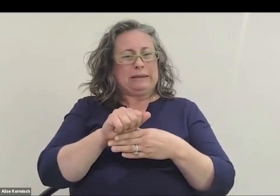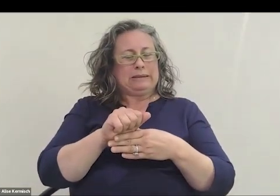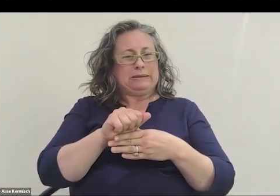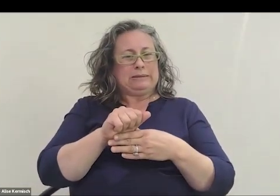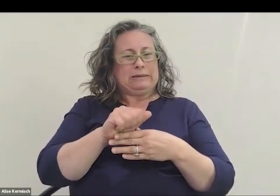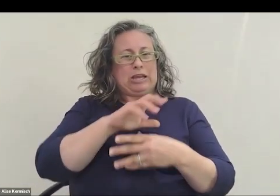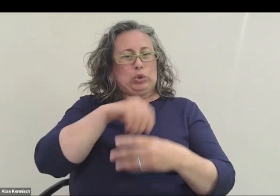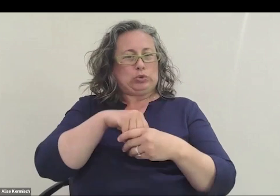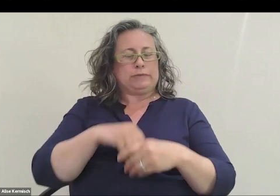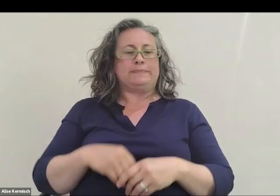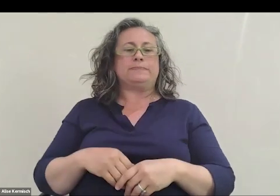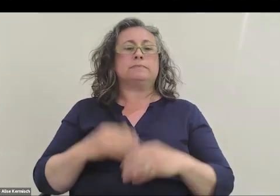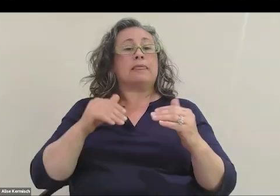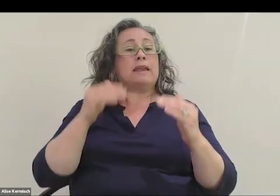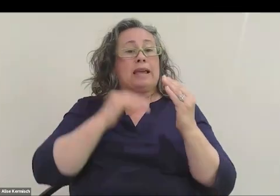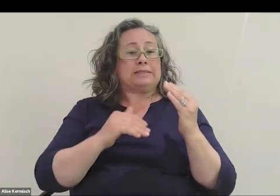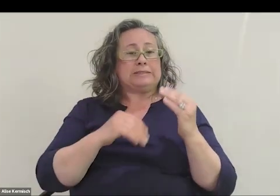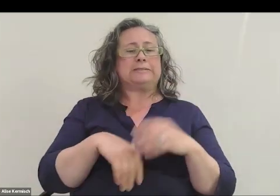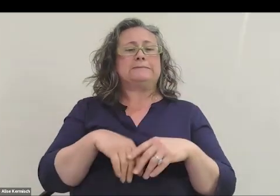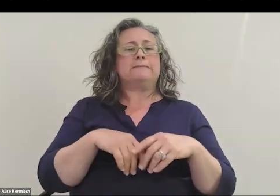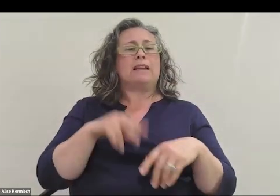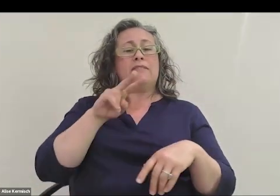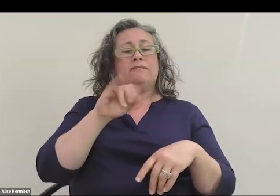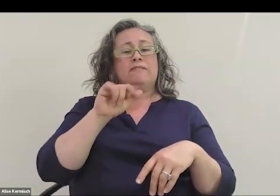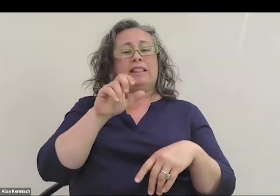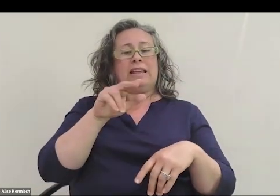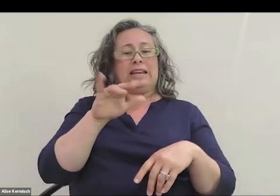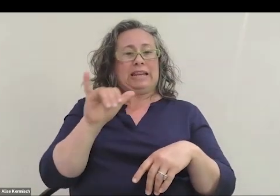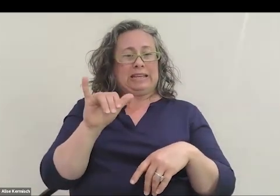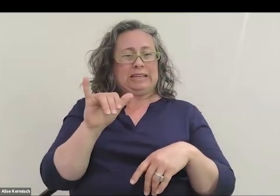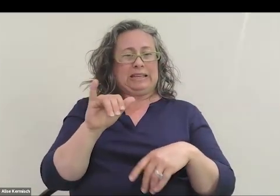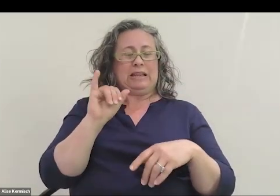The next is villainy. This bitter cripples trope.